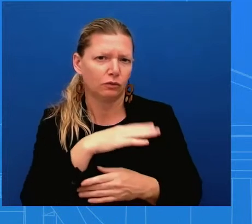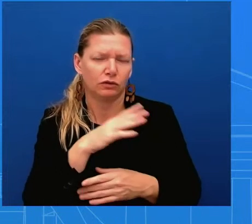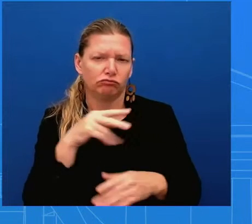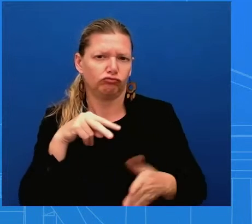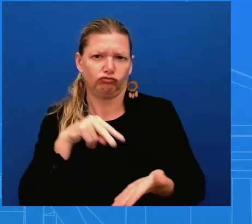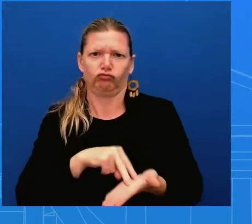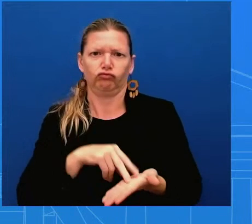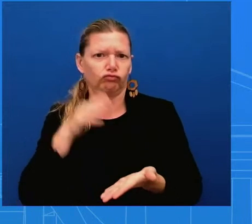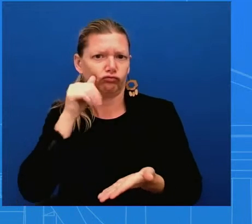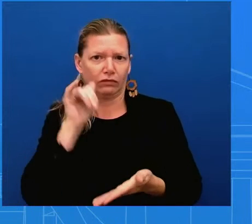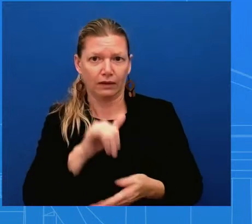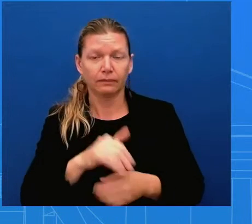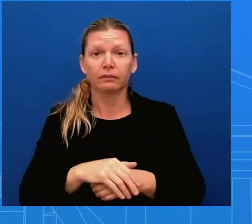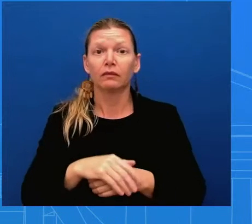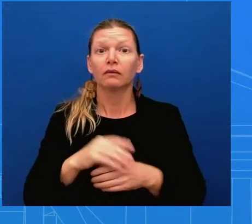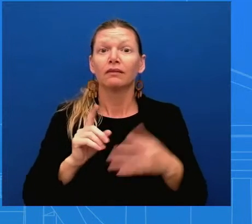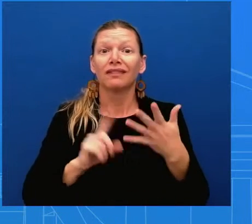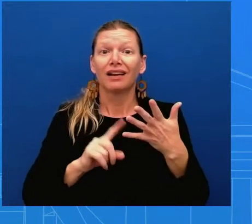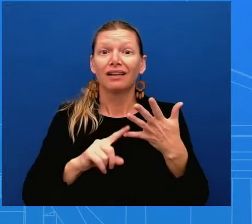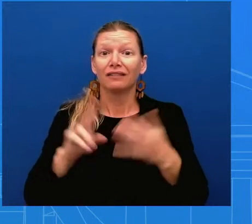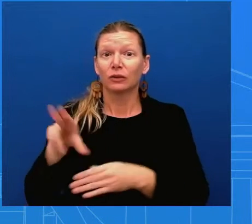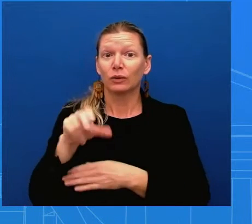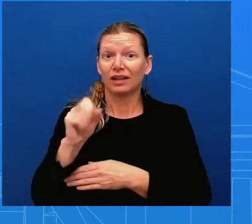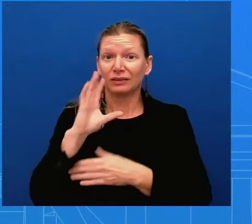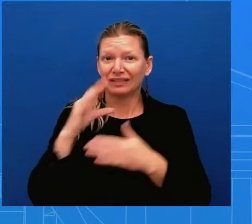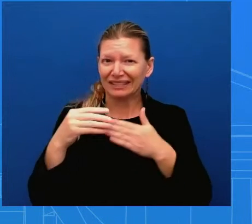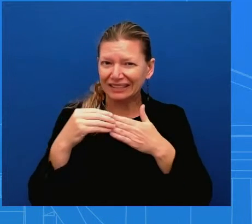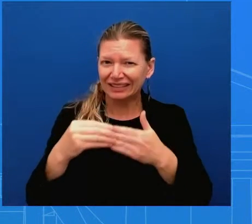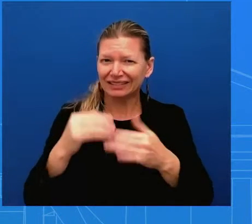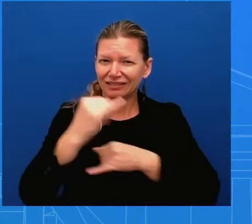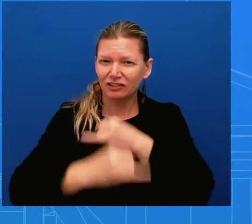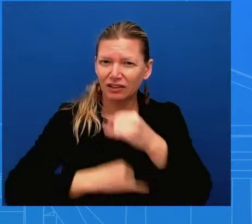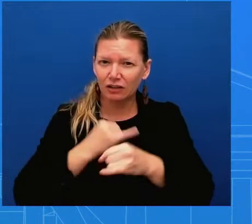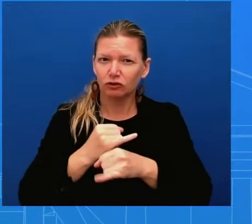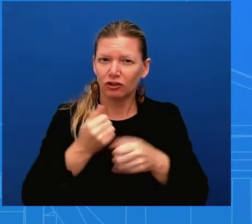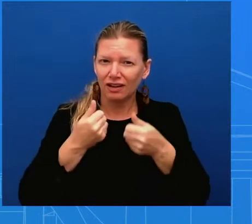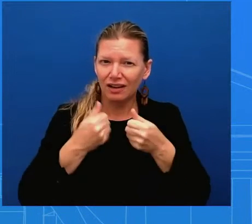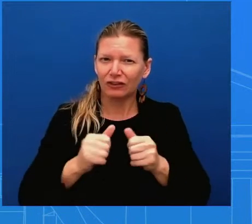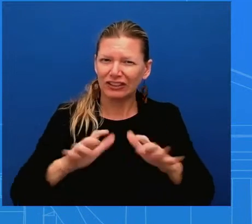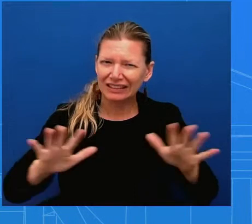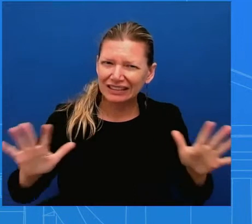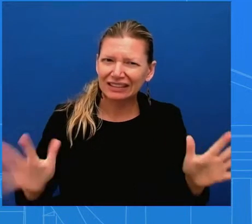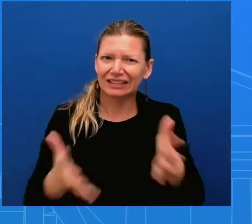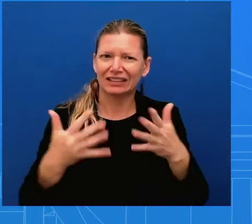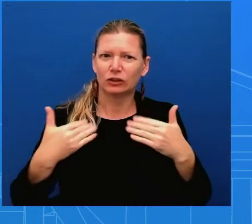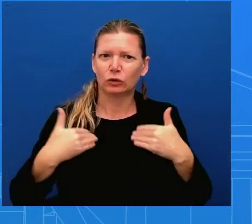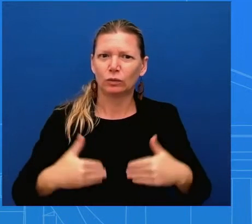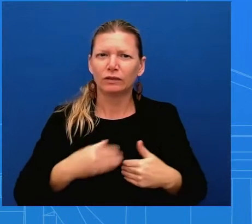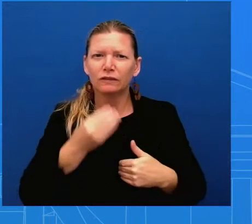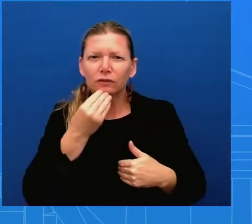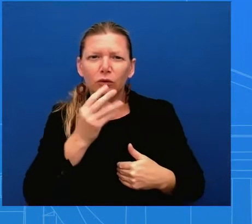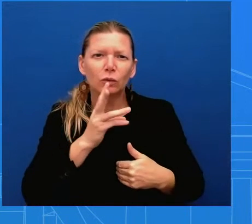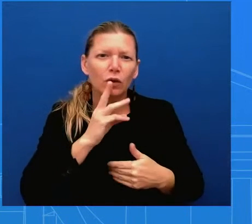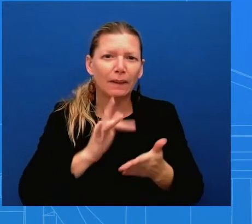because innocent civilians should never go without food, water, medicine, shelter, sanitation,